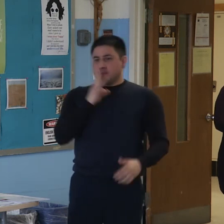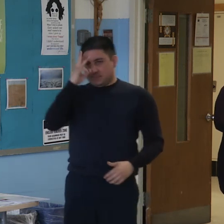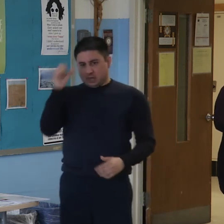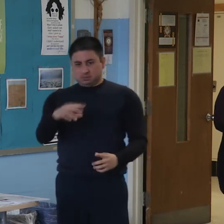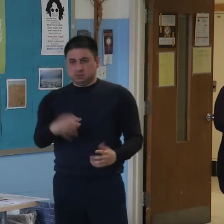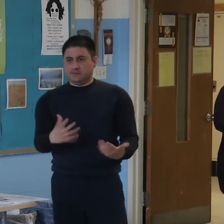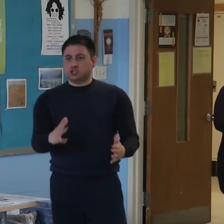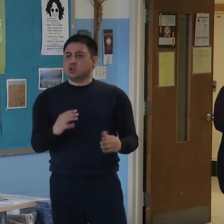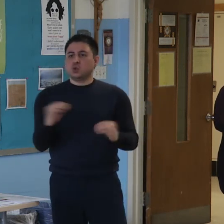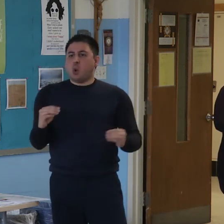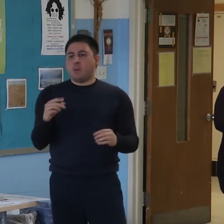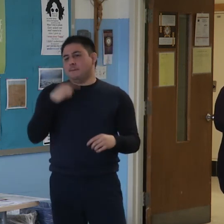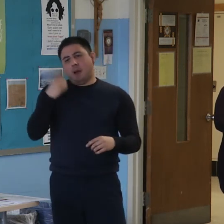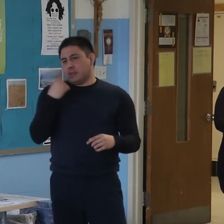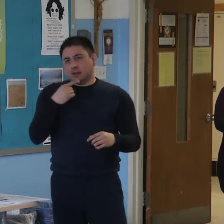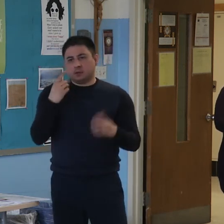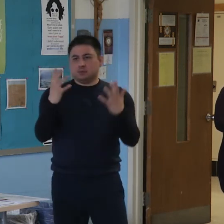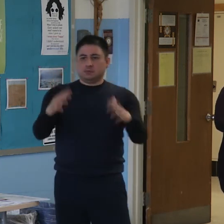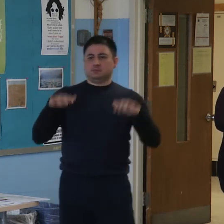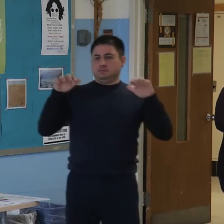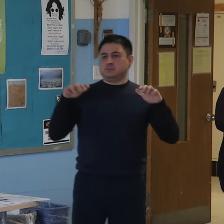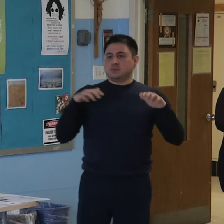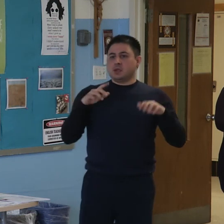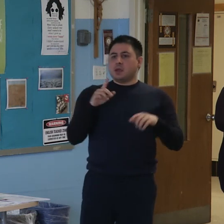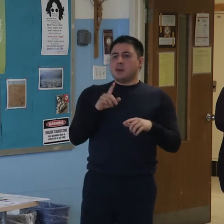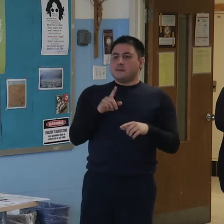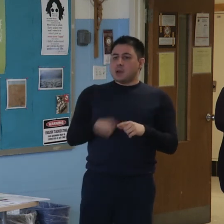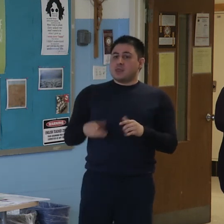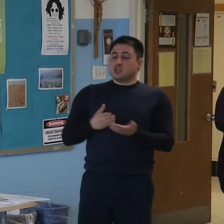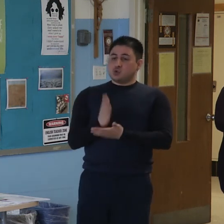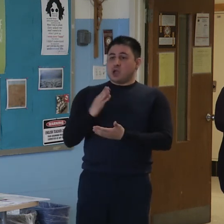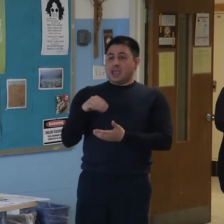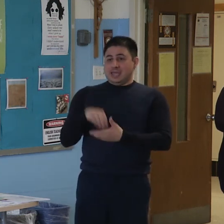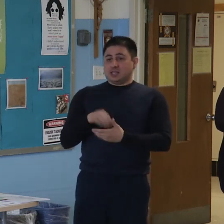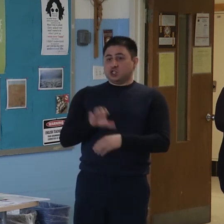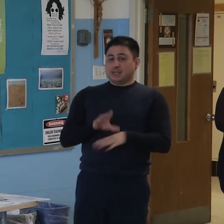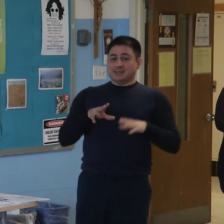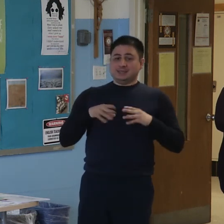public baptism. So there is a rite in the Church of accepting a child who has